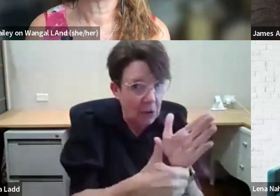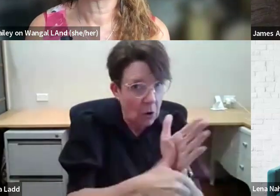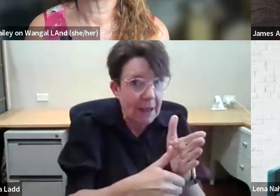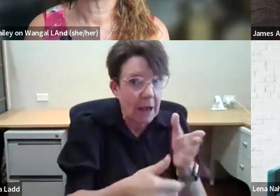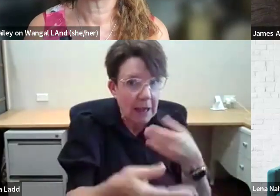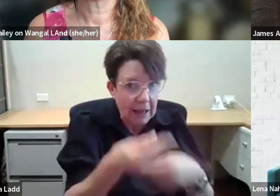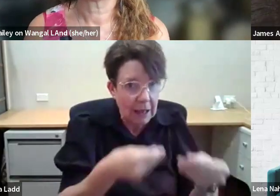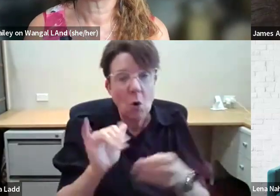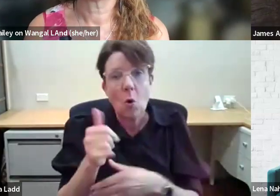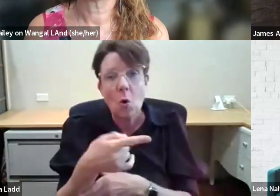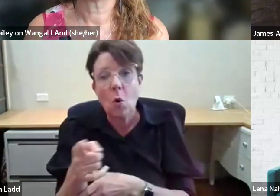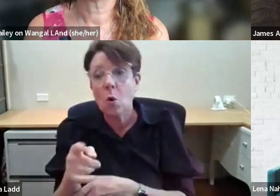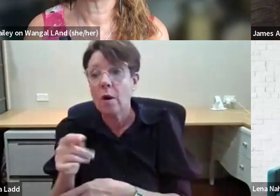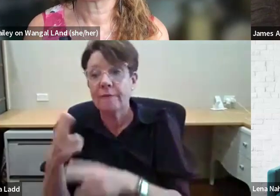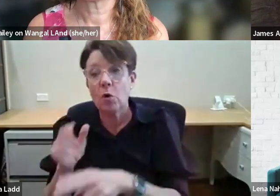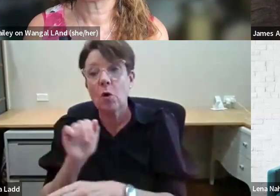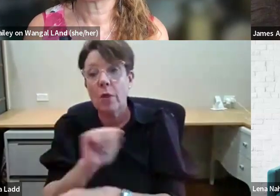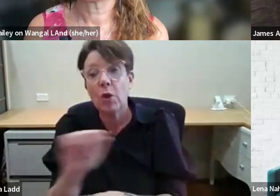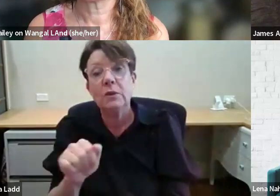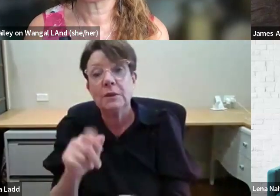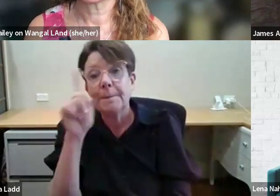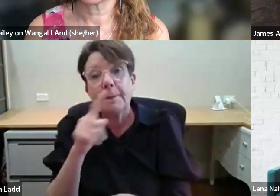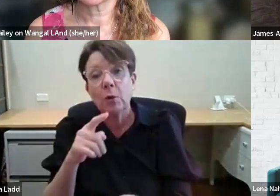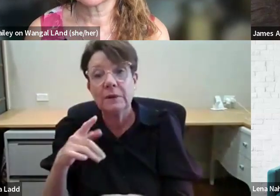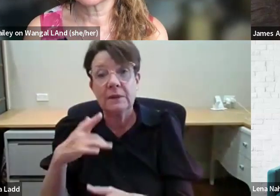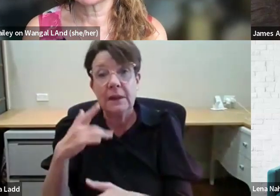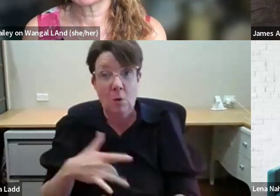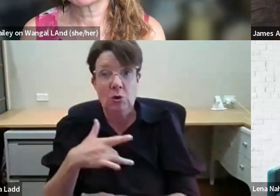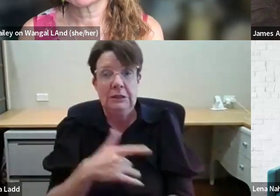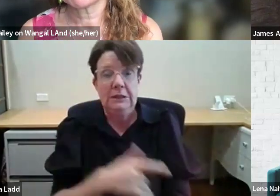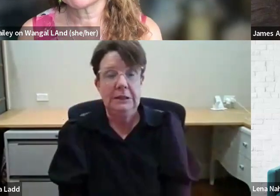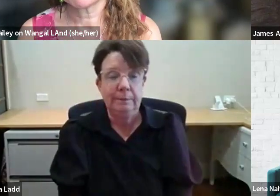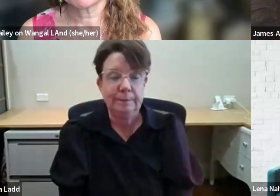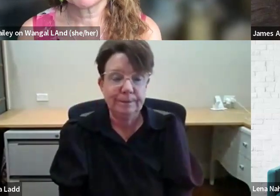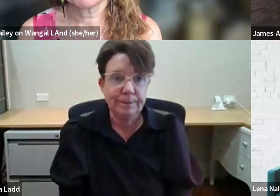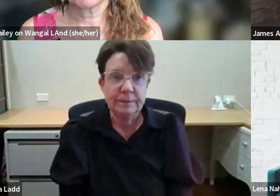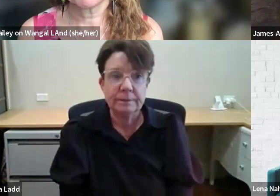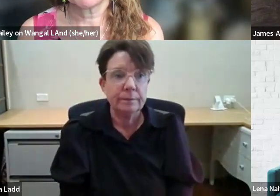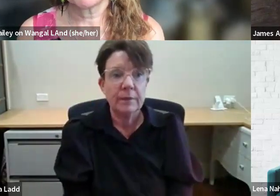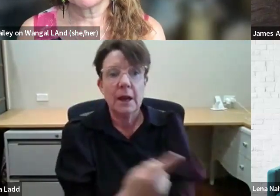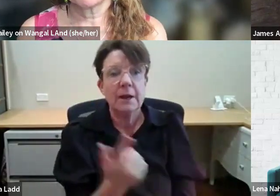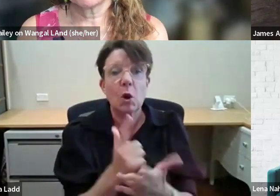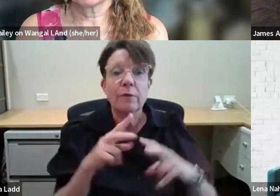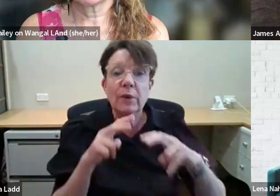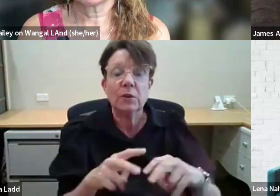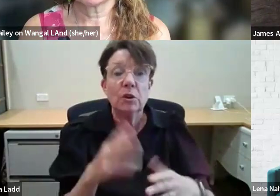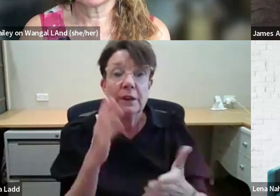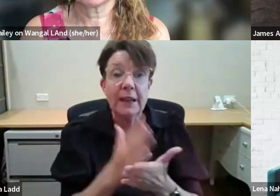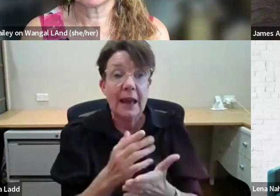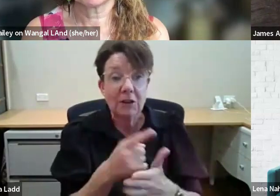empower people to be driven by that sense of purpose, you have a ... When it comes to mental